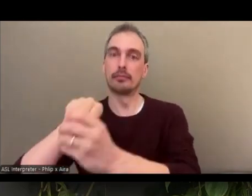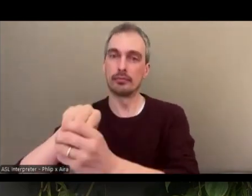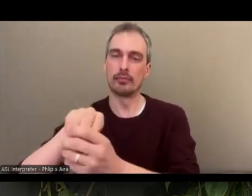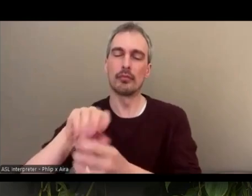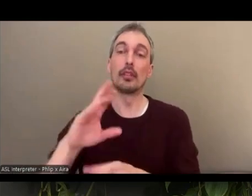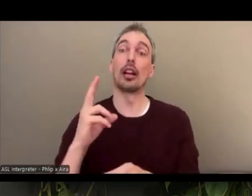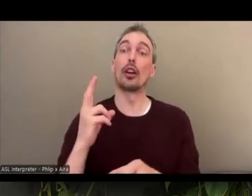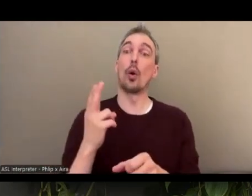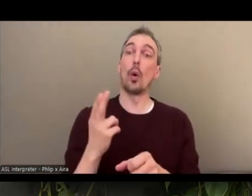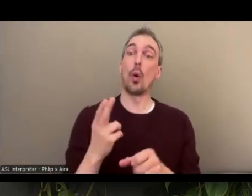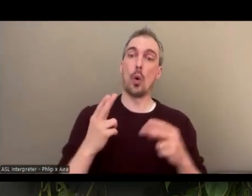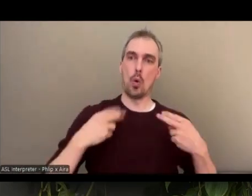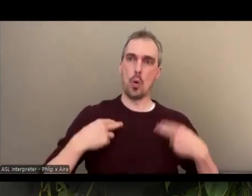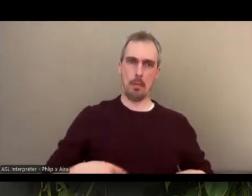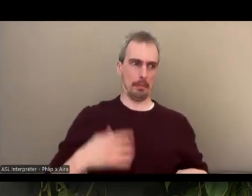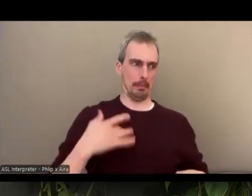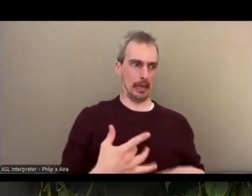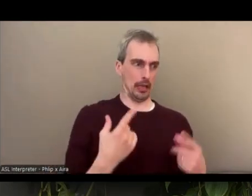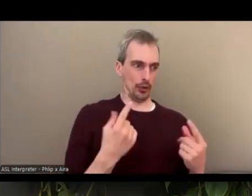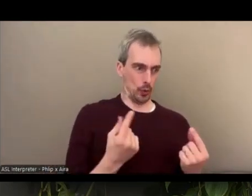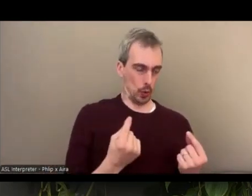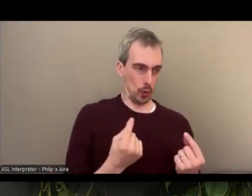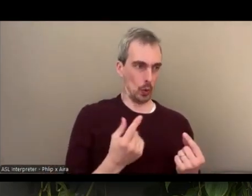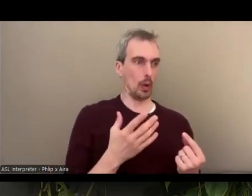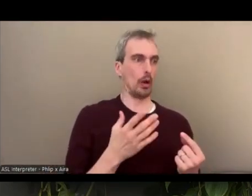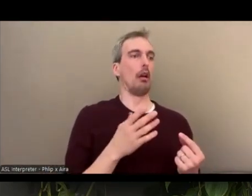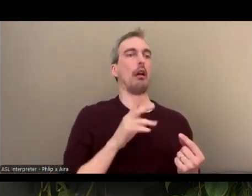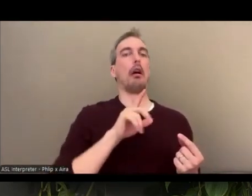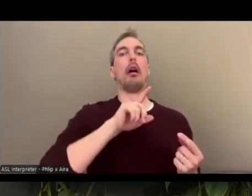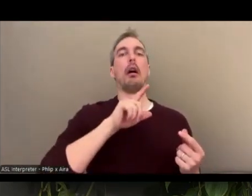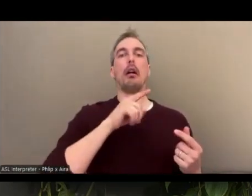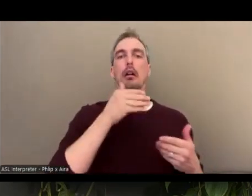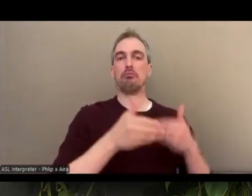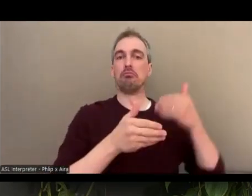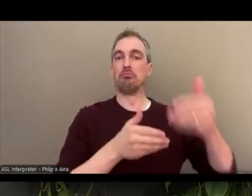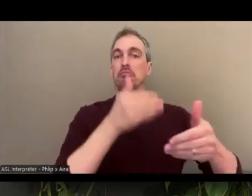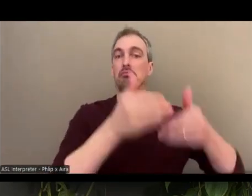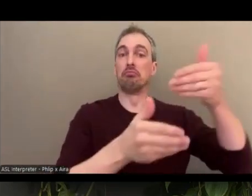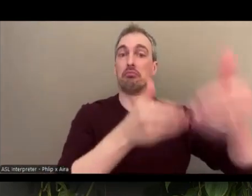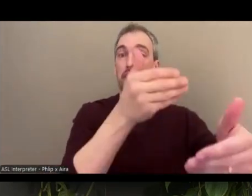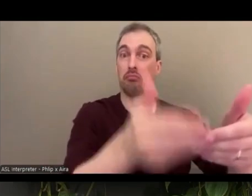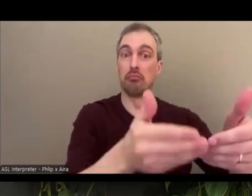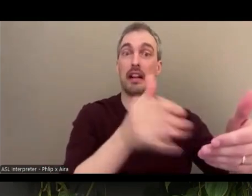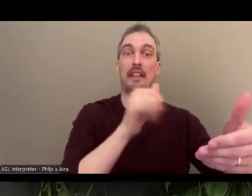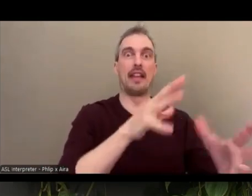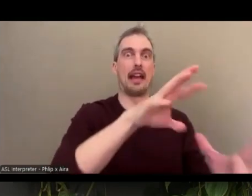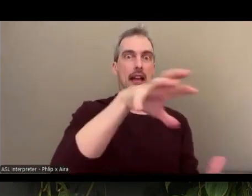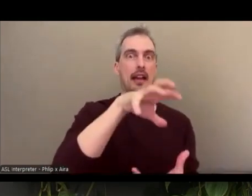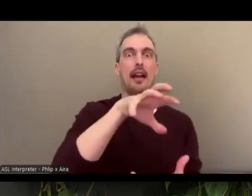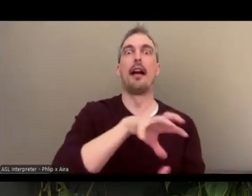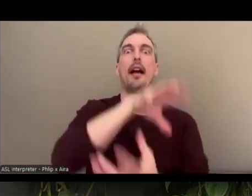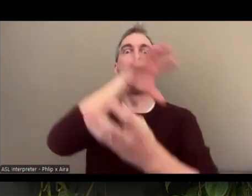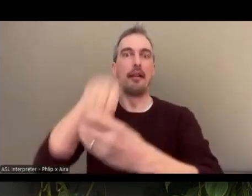So, Unfortunately, most end to end testing frameworks suffer from the